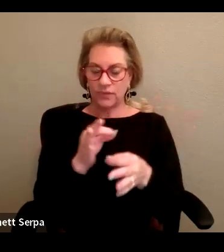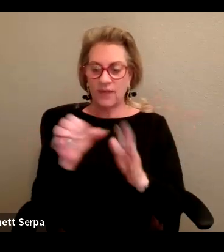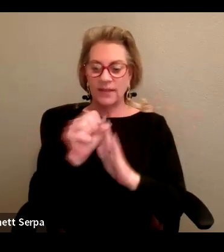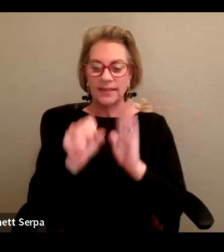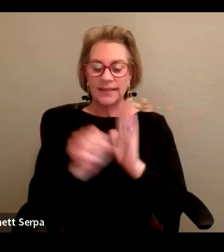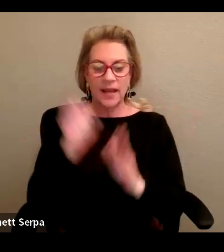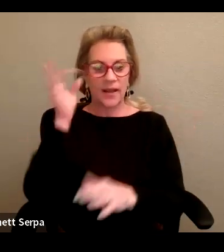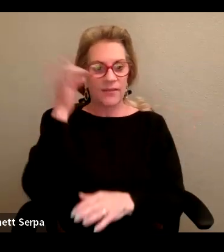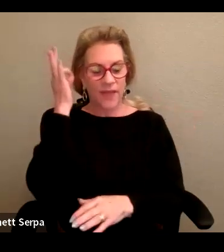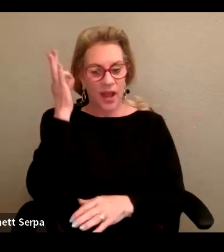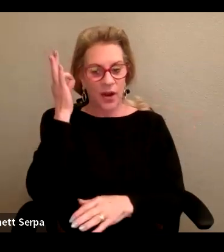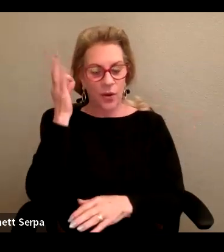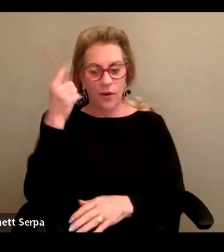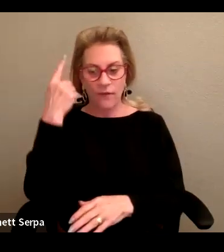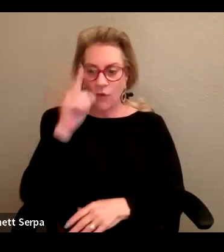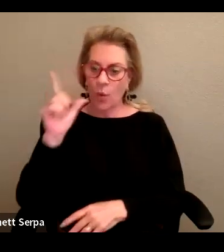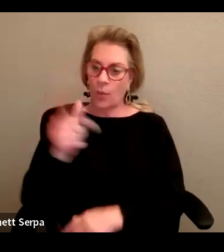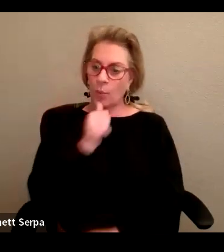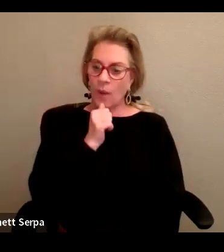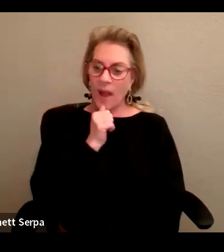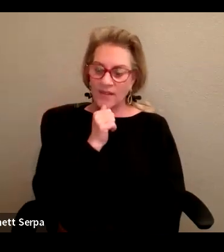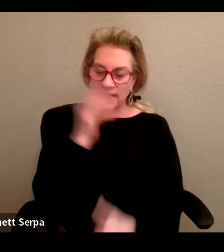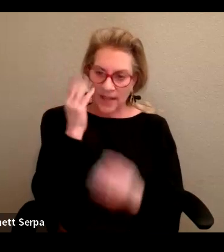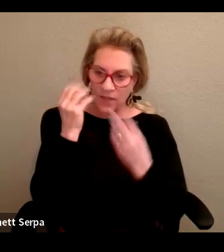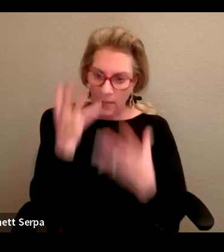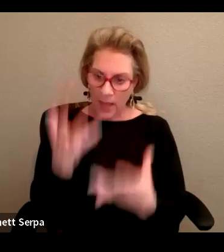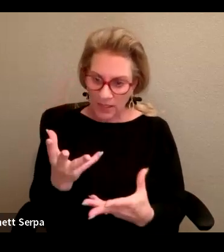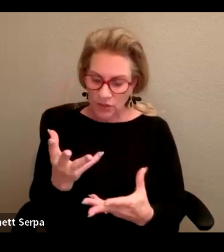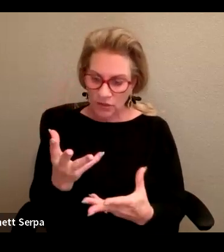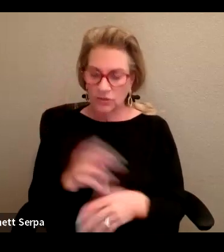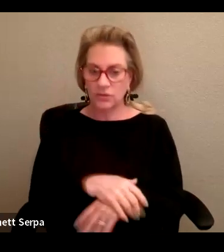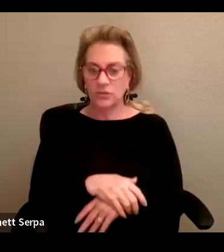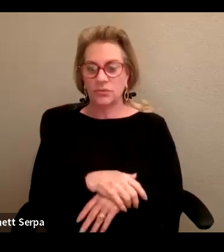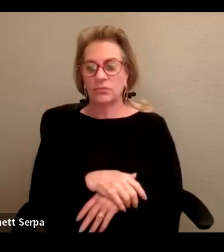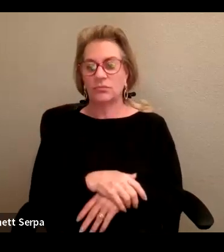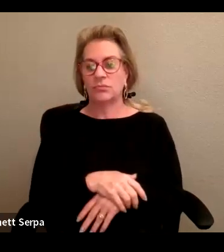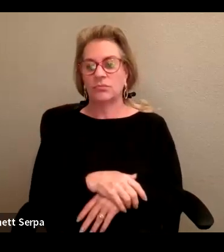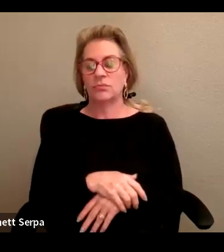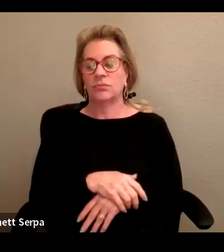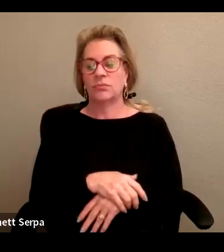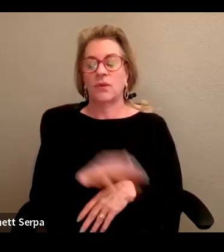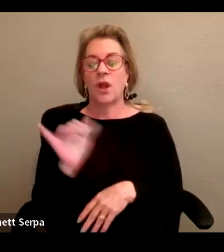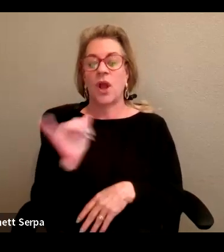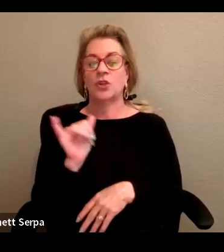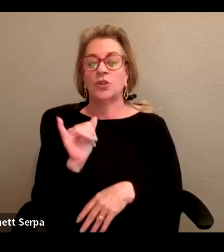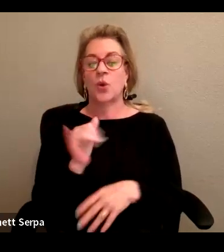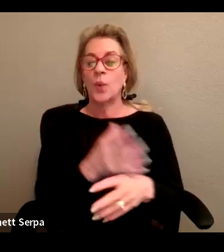privacy and patient information including the effect of receipt of health benefits on migration